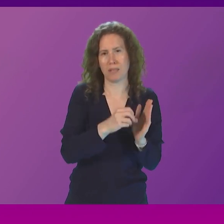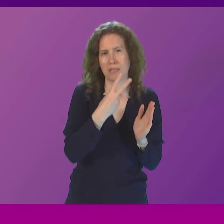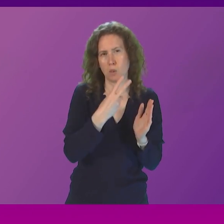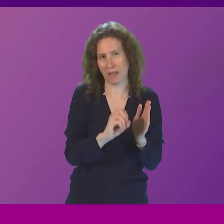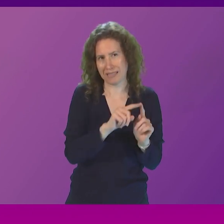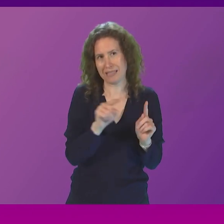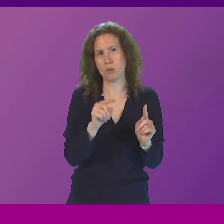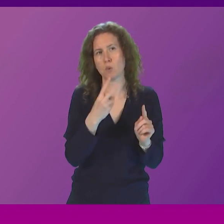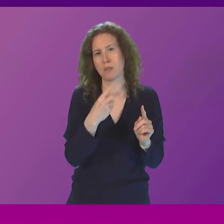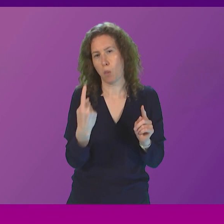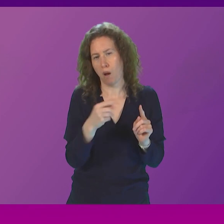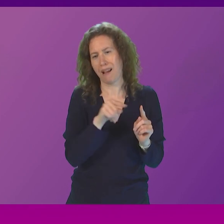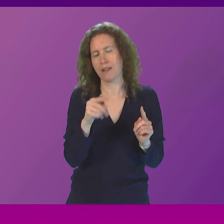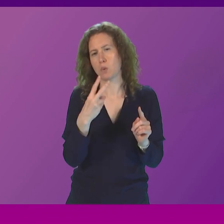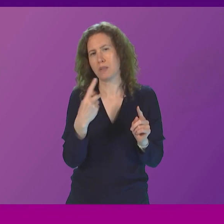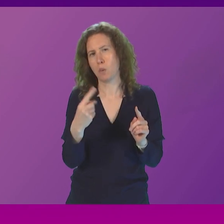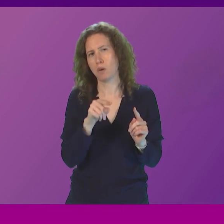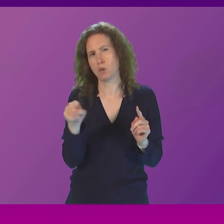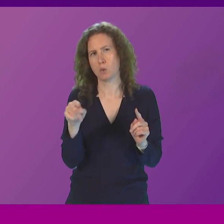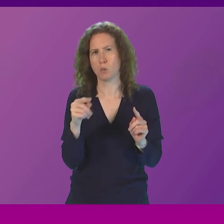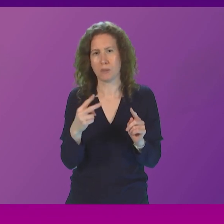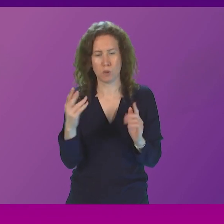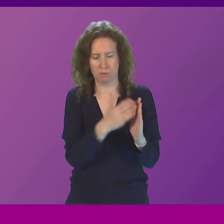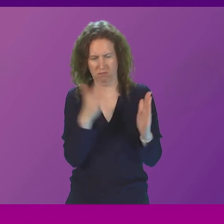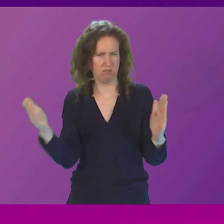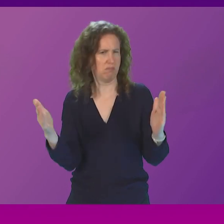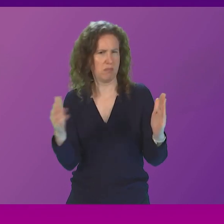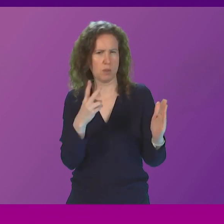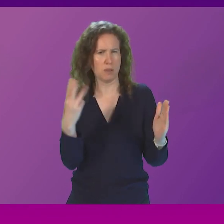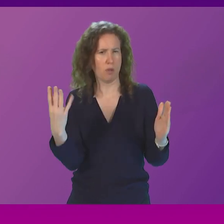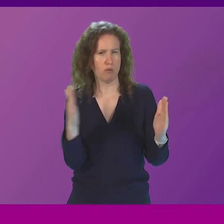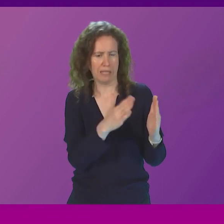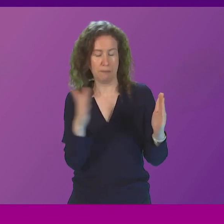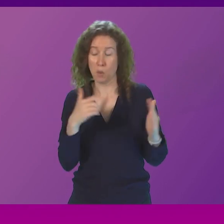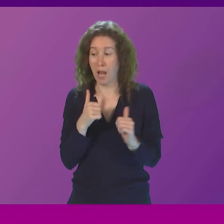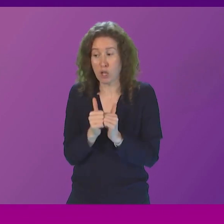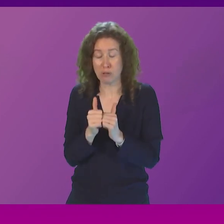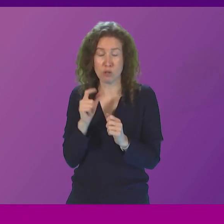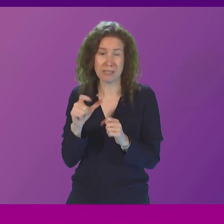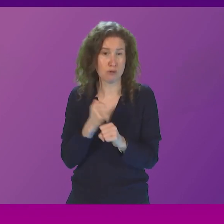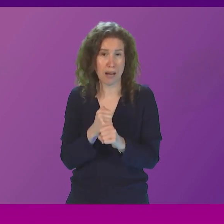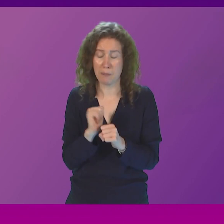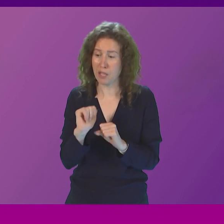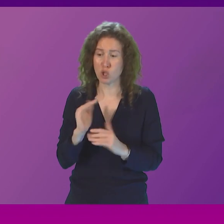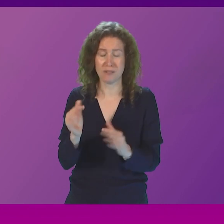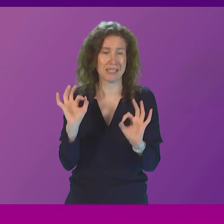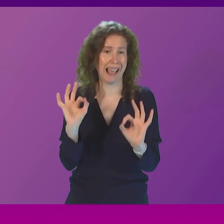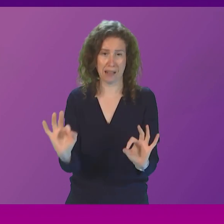and 2022-23. I agree with Christine Grahame about the excellent services that are provided by pharmacies right across the country.